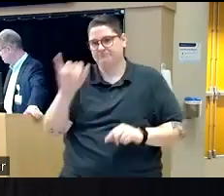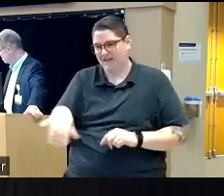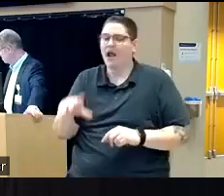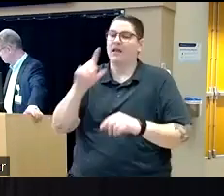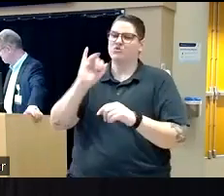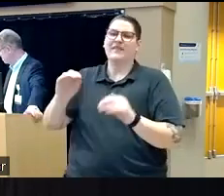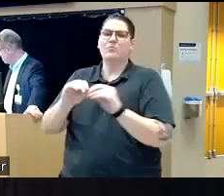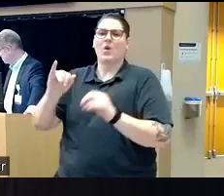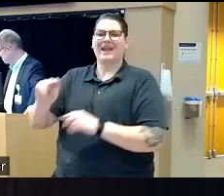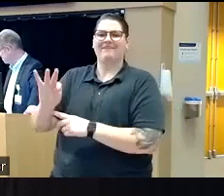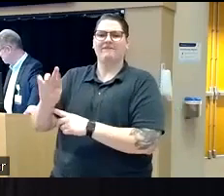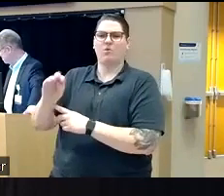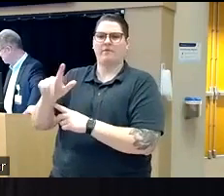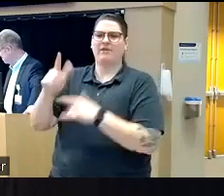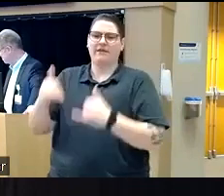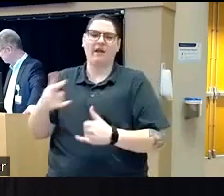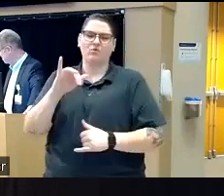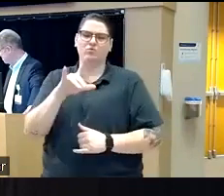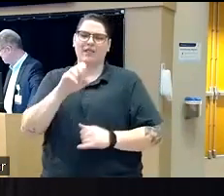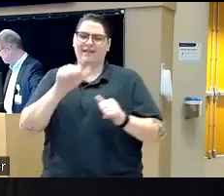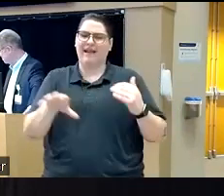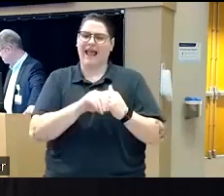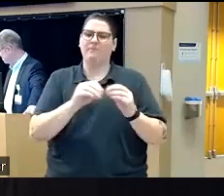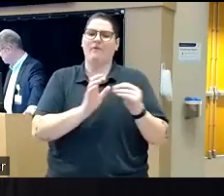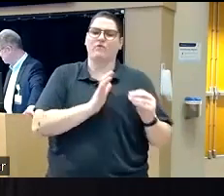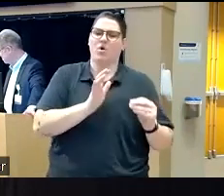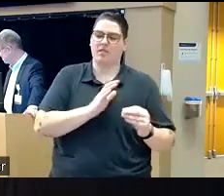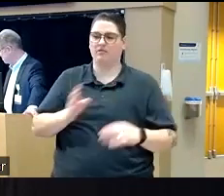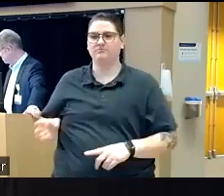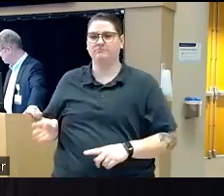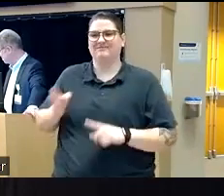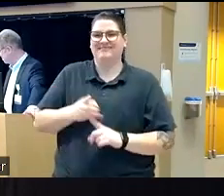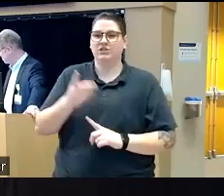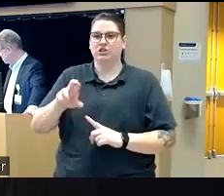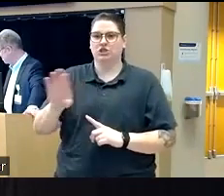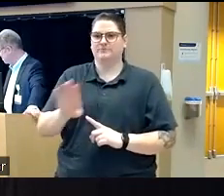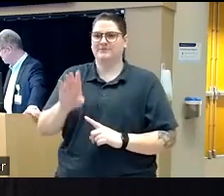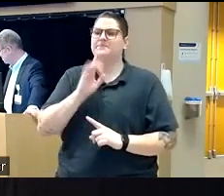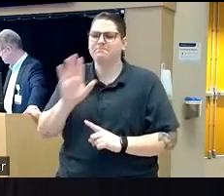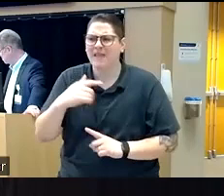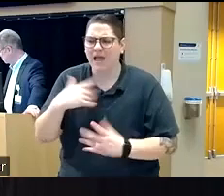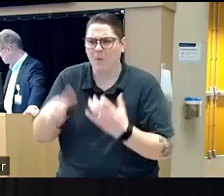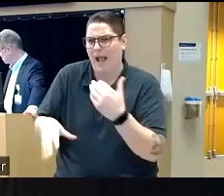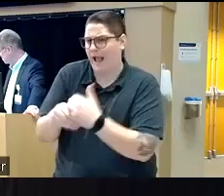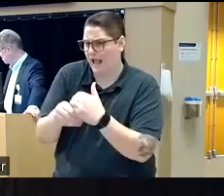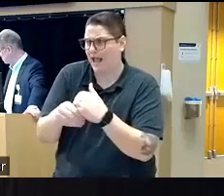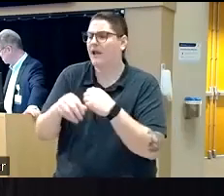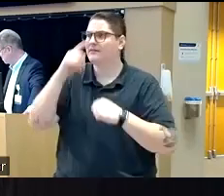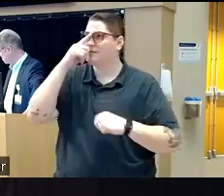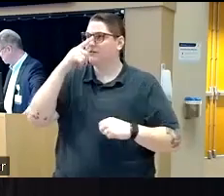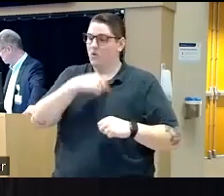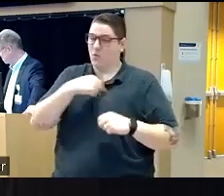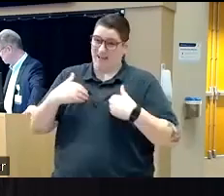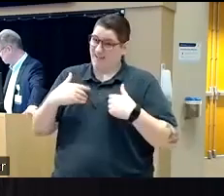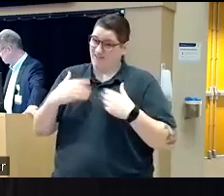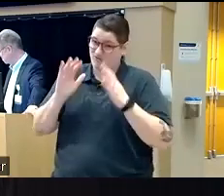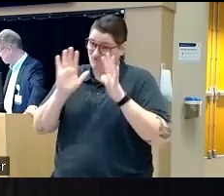I I want to add something to that we've um also had a very special relationship with Norris Clinic